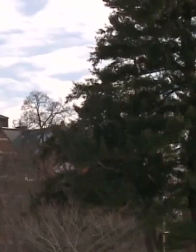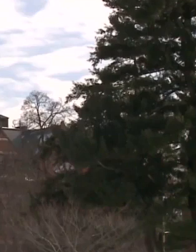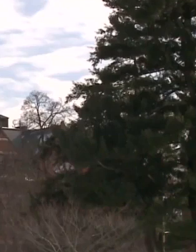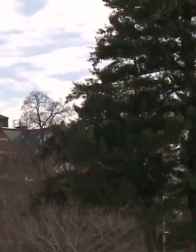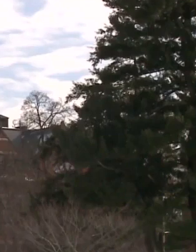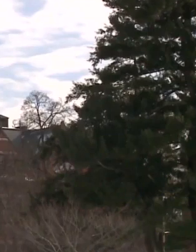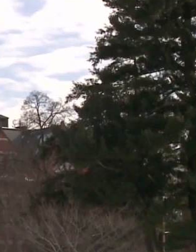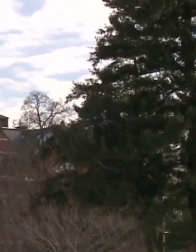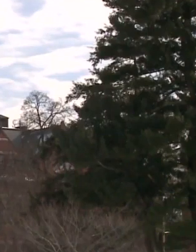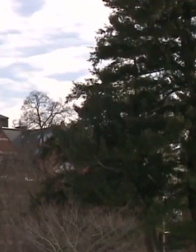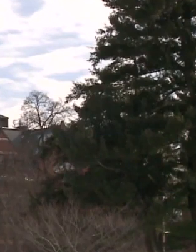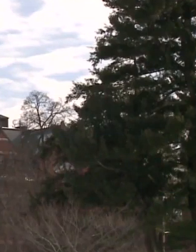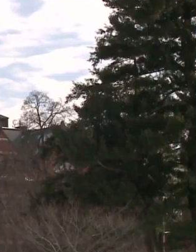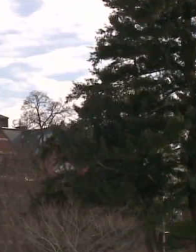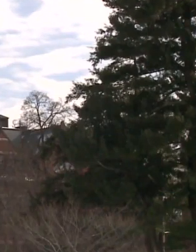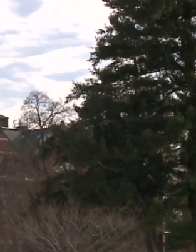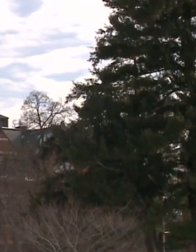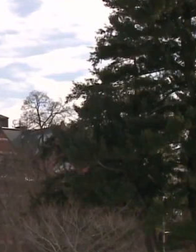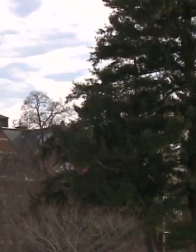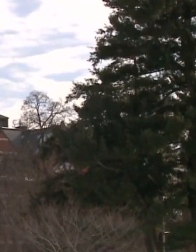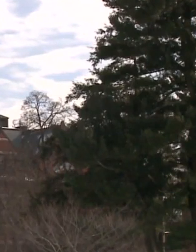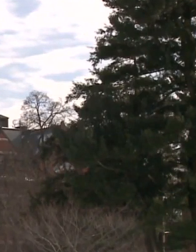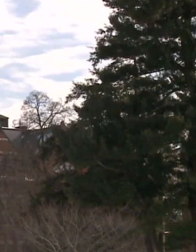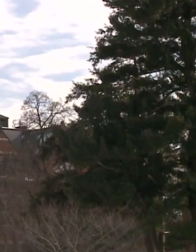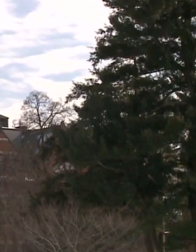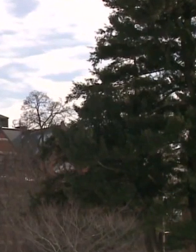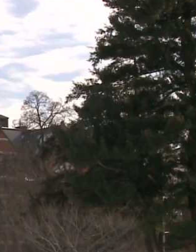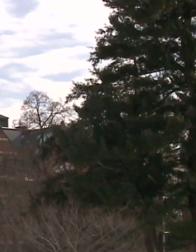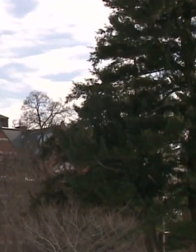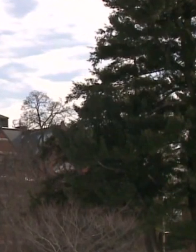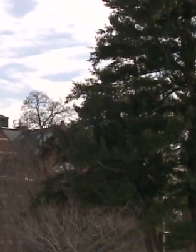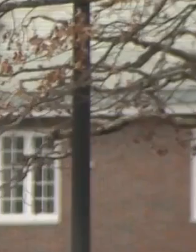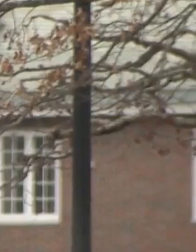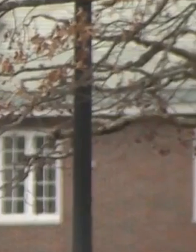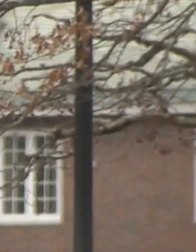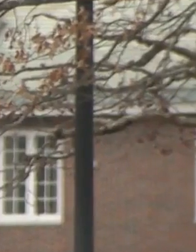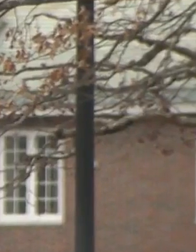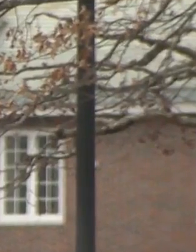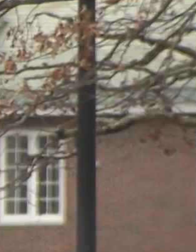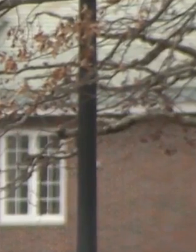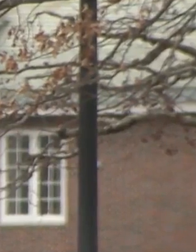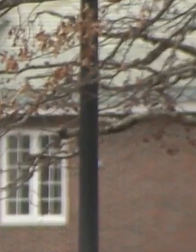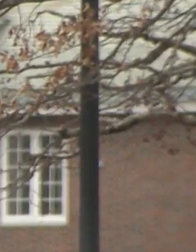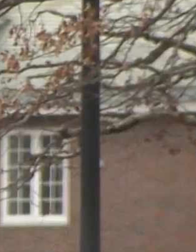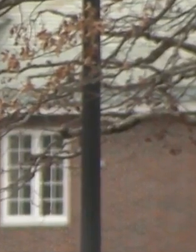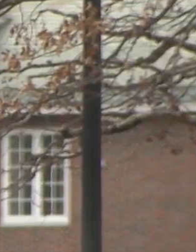HAMPSHIRE. AS WMUR'S JEAN MACKIN REPORTS - THAT HAS SOME COLLEGE COMMUNITIES QUESTIONING THE DECISION.